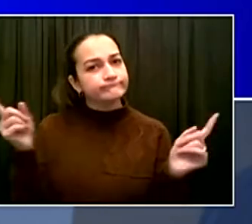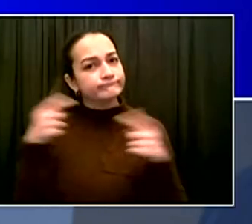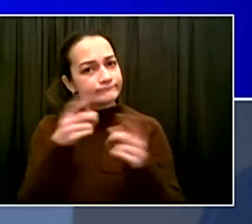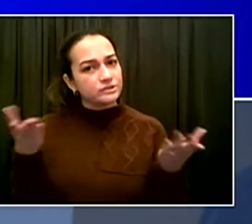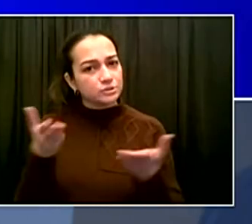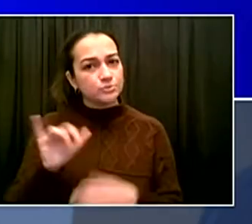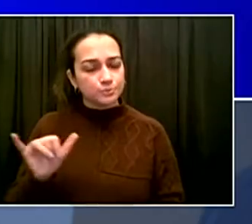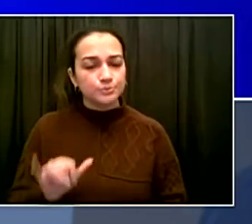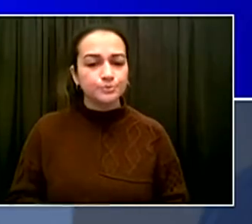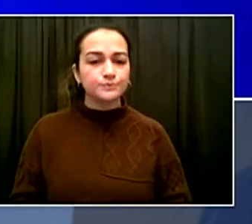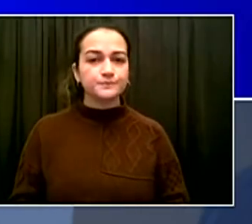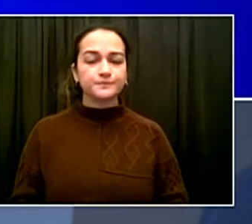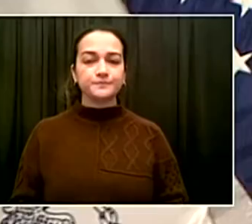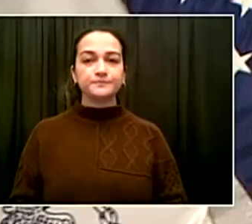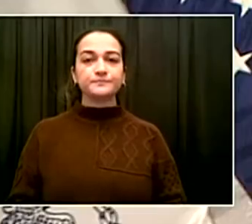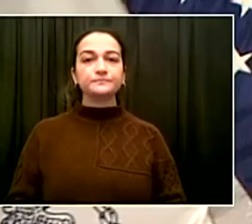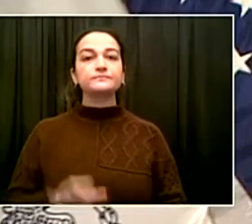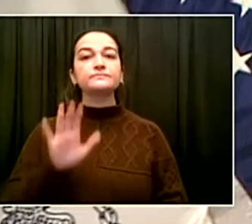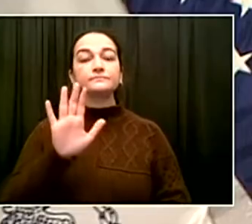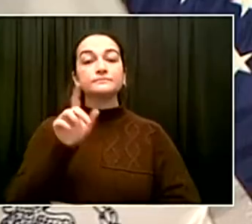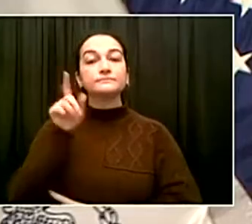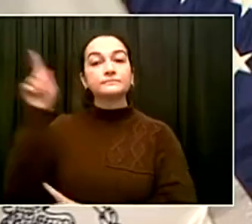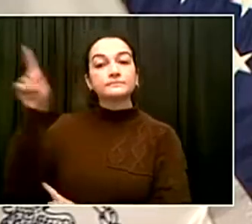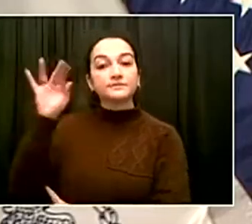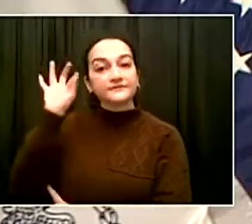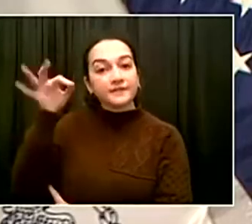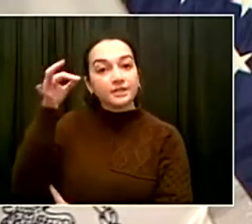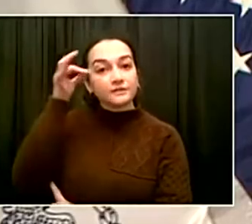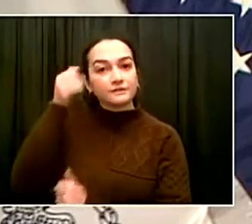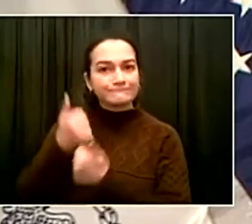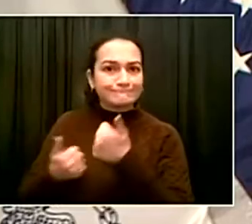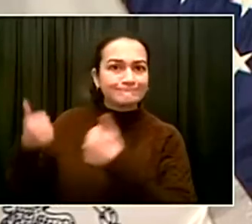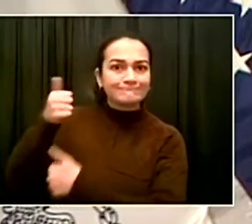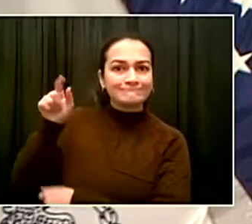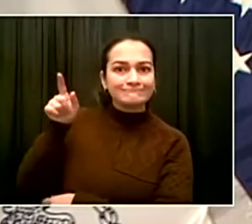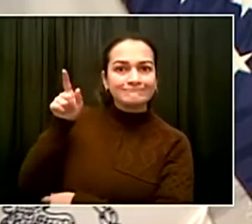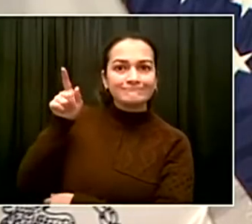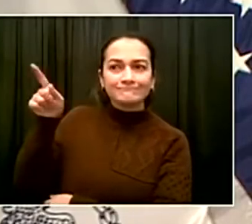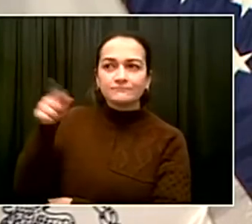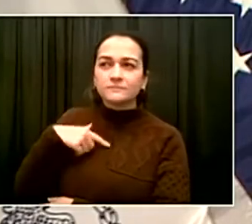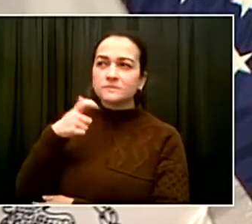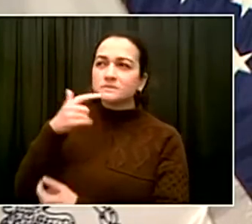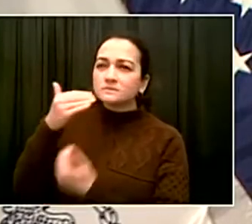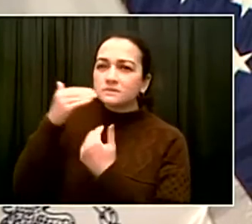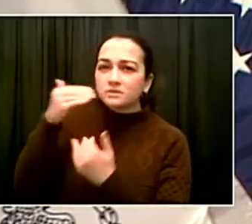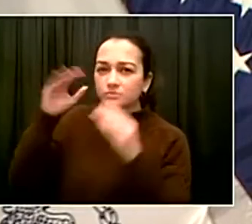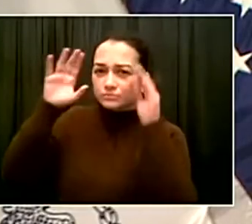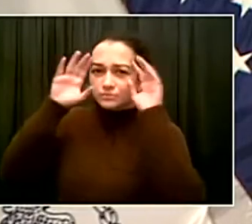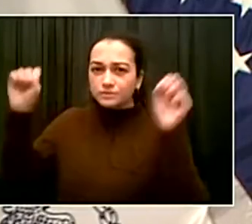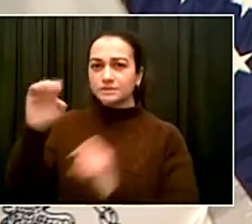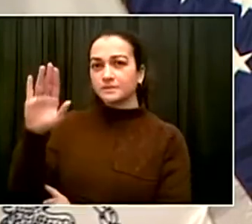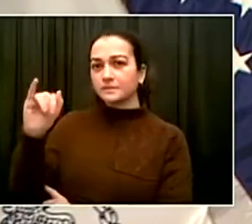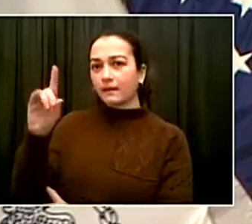THAT WILL BE PUT OUT STARTING TODAY.